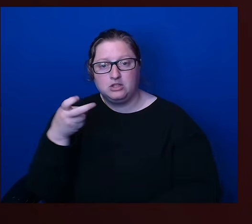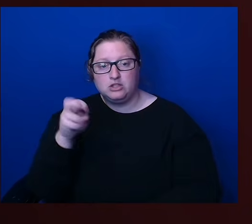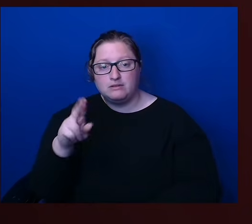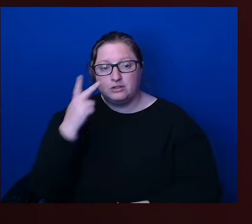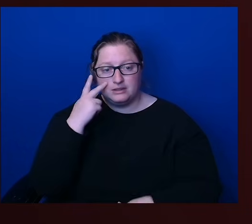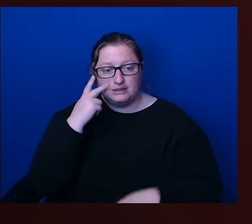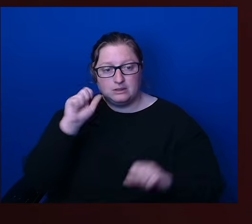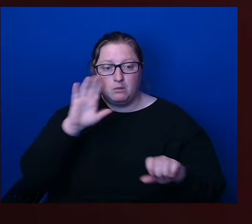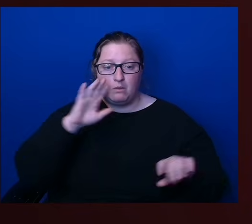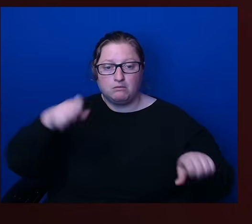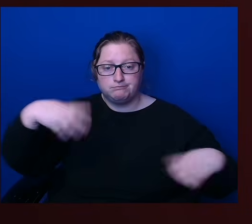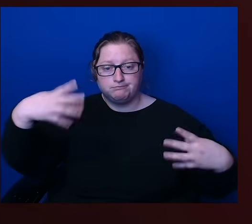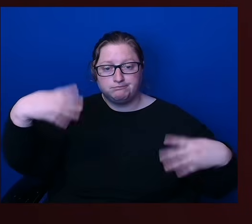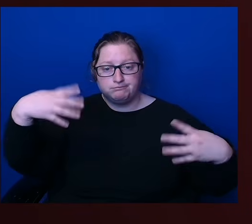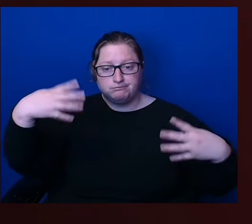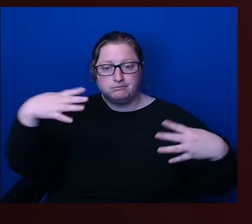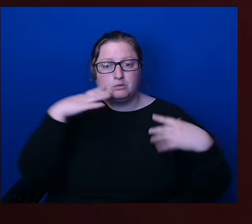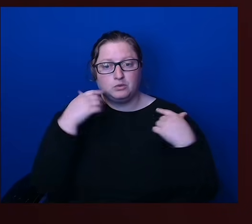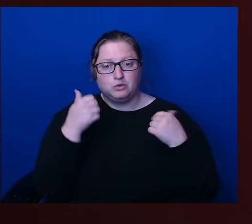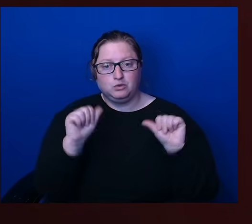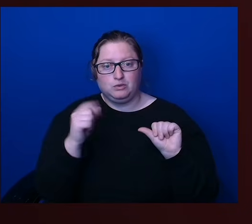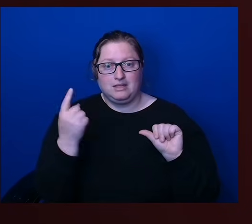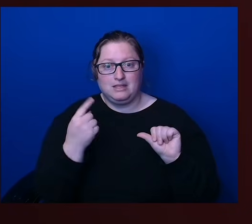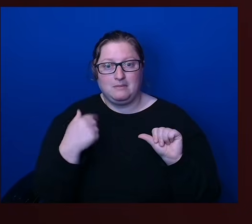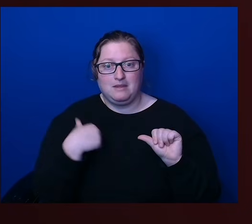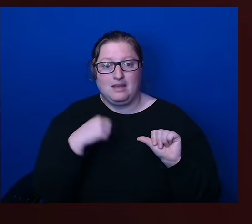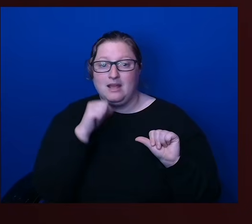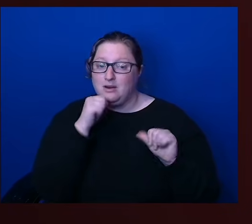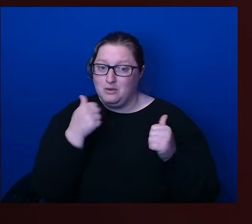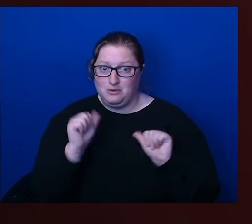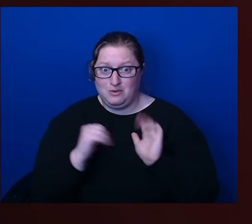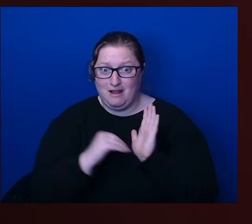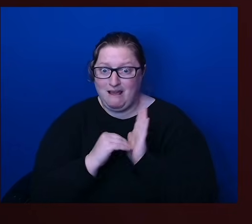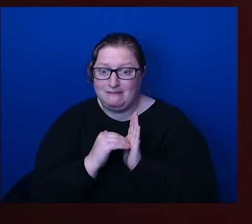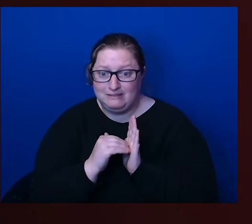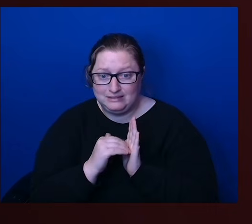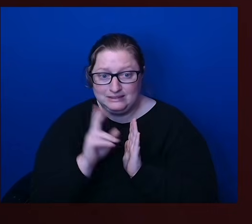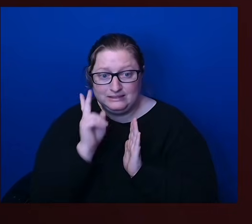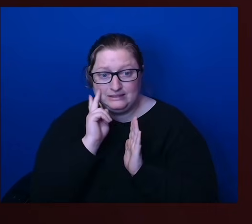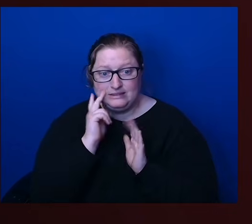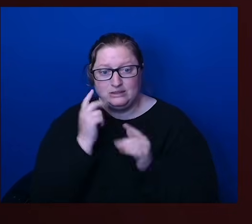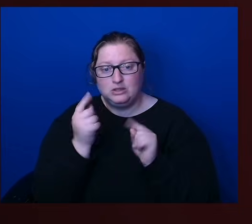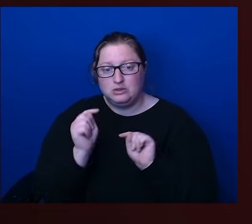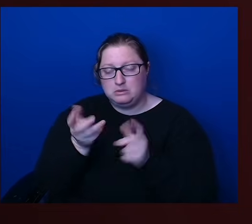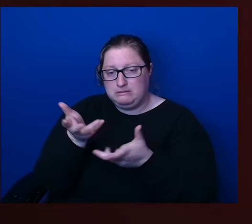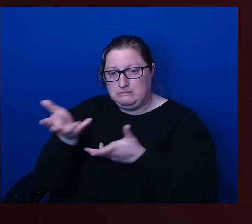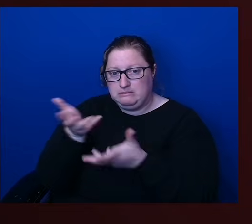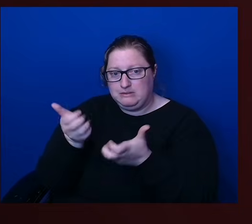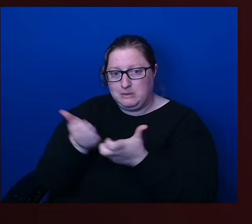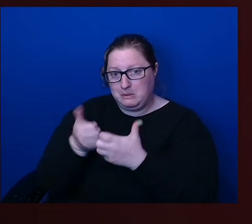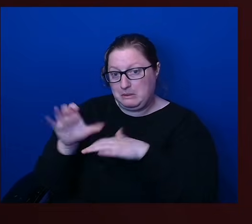And now I'm going to try something that I don't try very often. Going to try to talk to the computer.